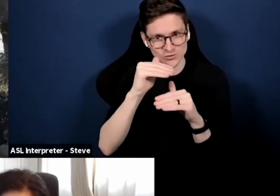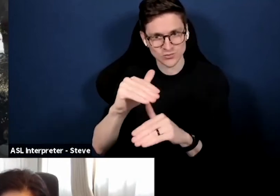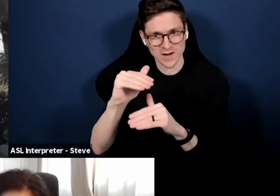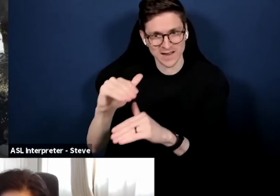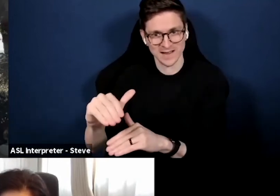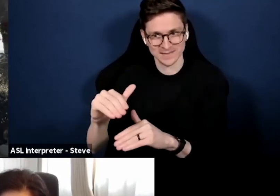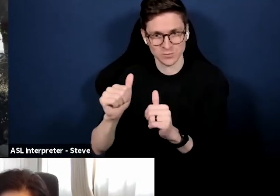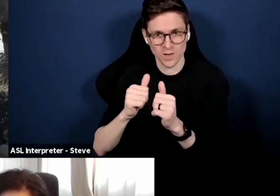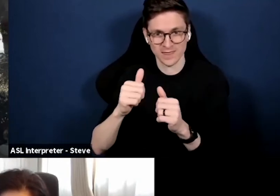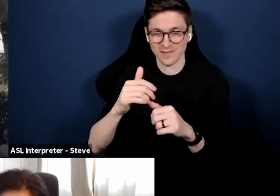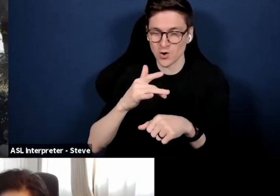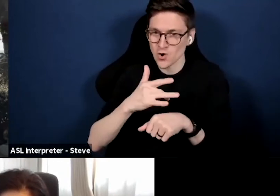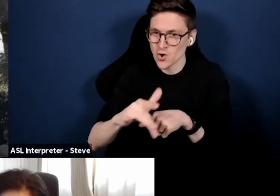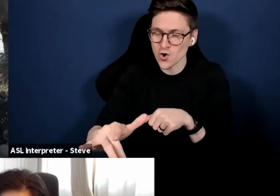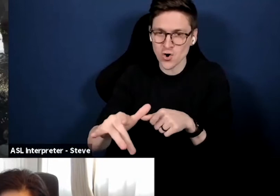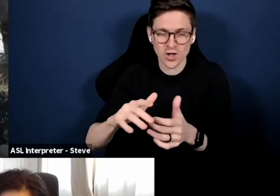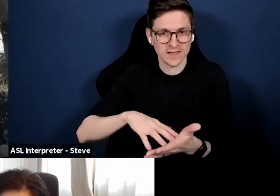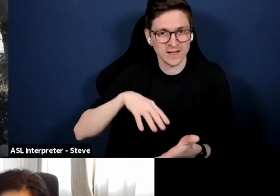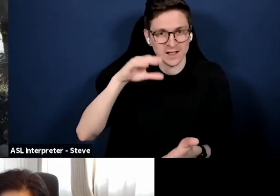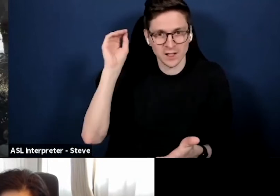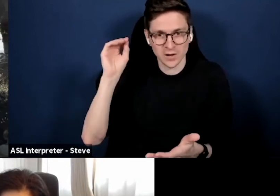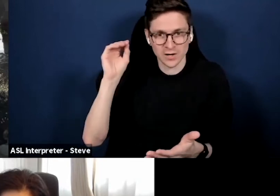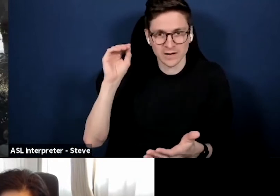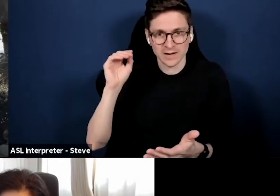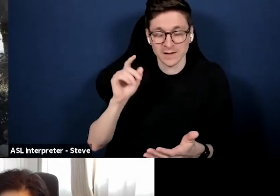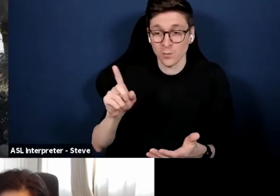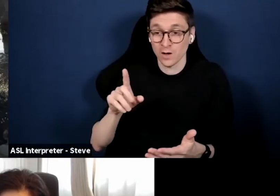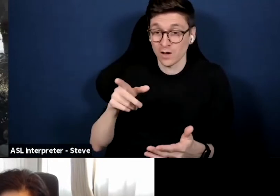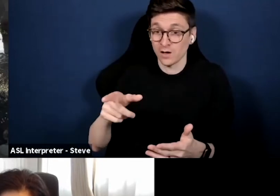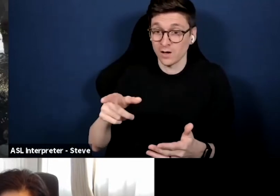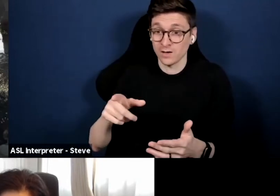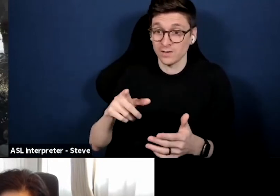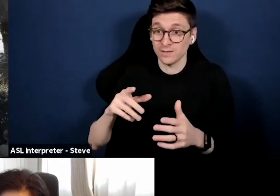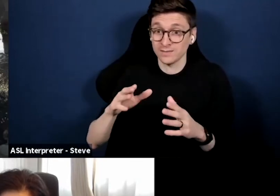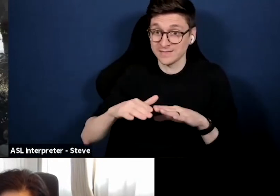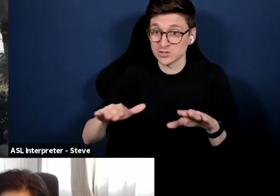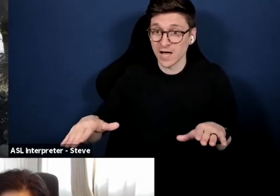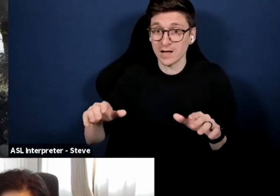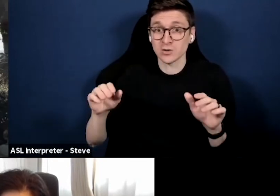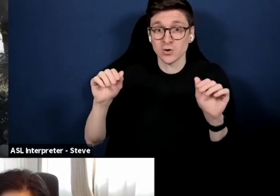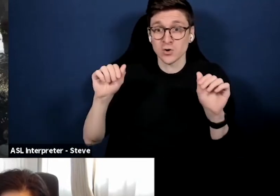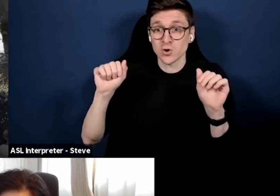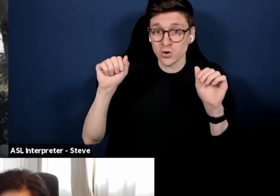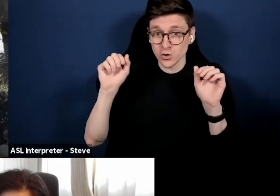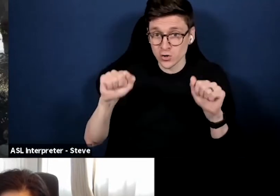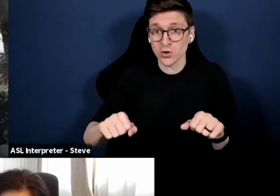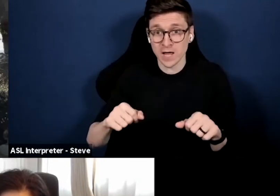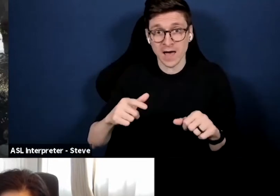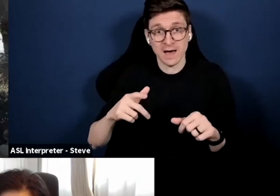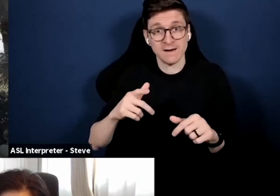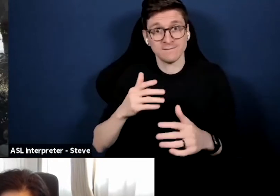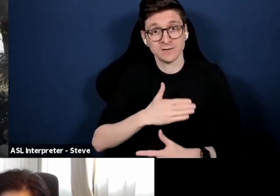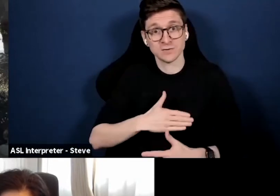whereby the child could have entertained certain pairings in the environment but never take it